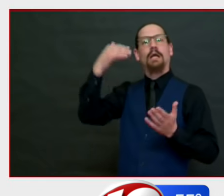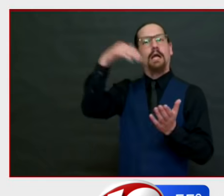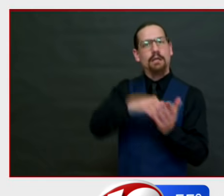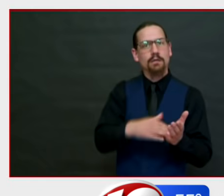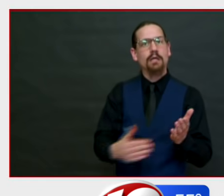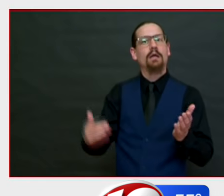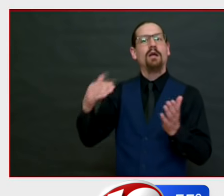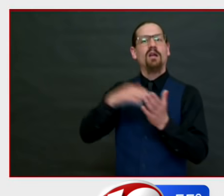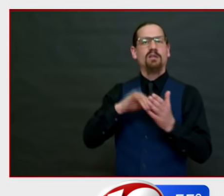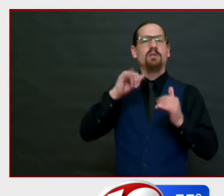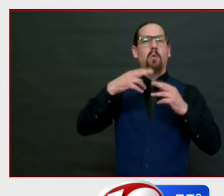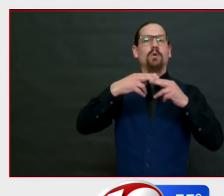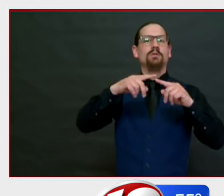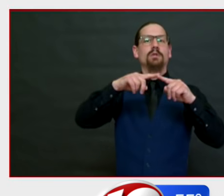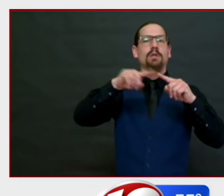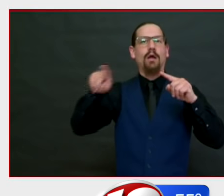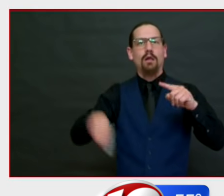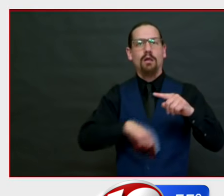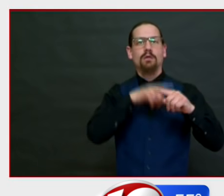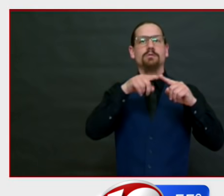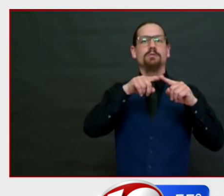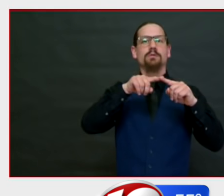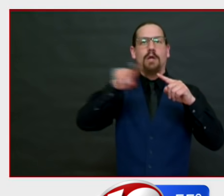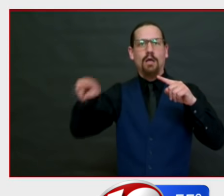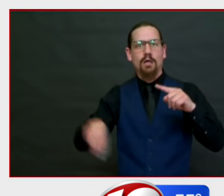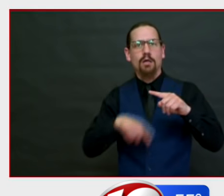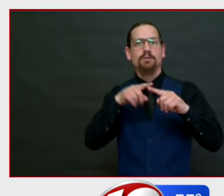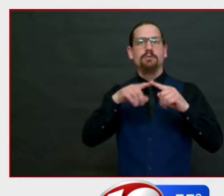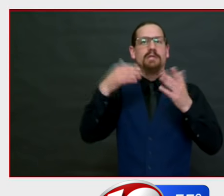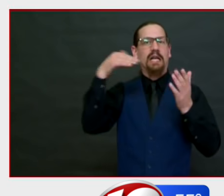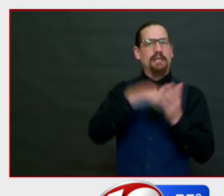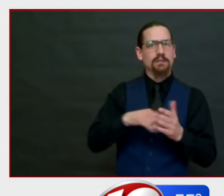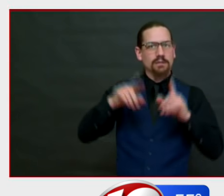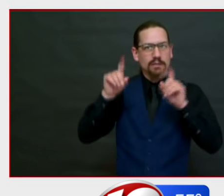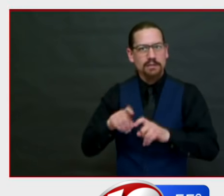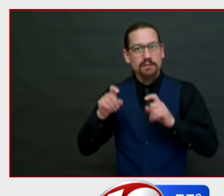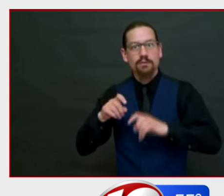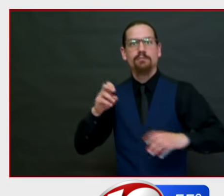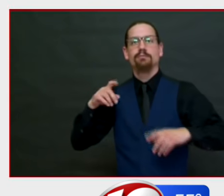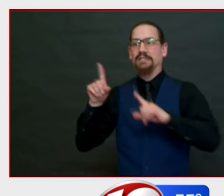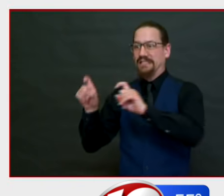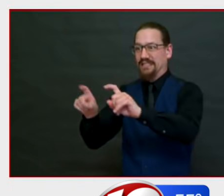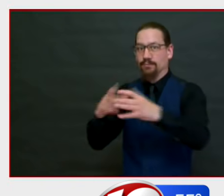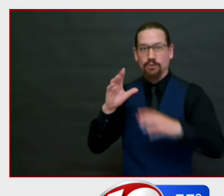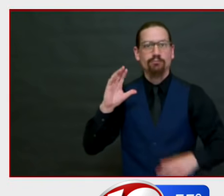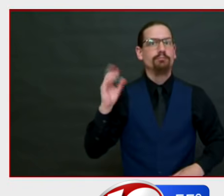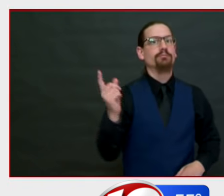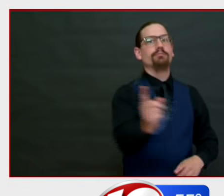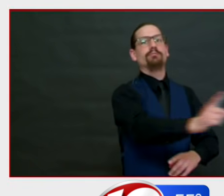SO THAT WE ALWAYS HAVE UNDERSTANDING. WE ARE GOING TO DO CYCLICAL TESTING OF HIGH-RISK POPULATIONS